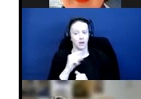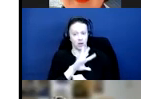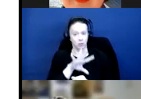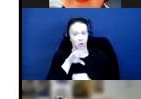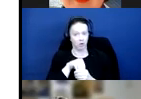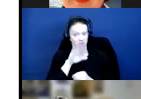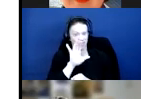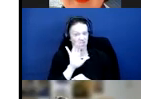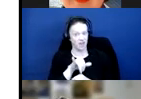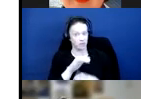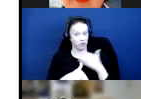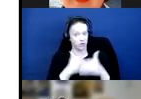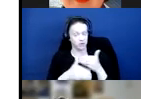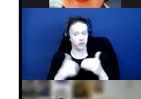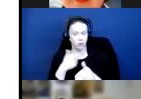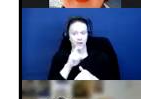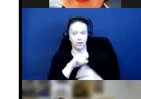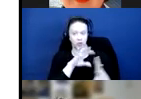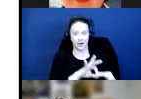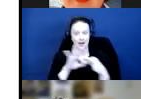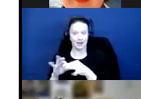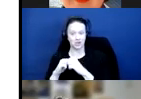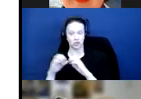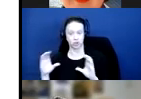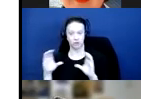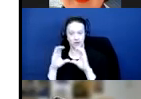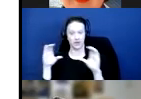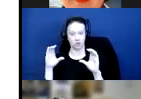the certification of traditional health workers